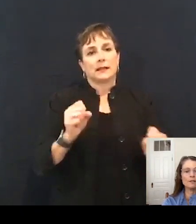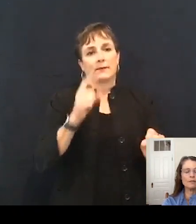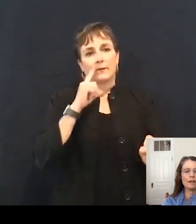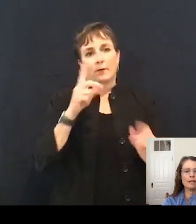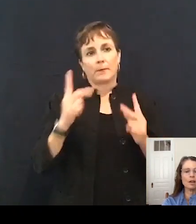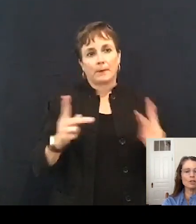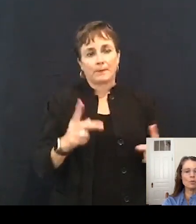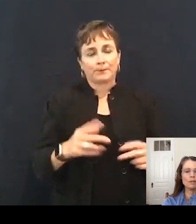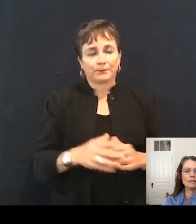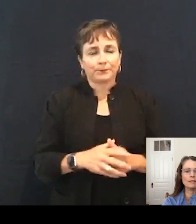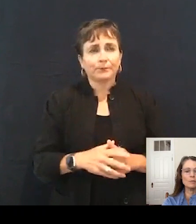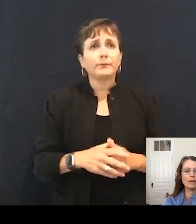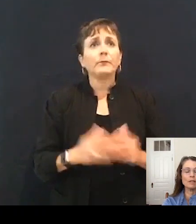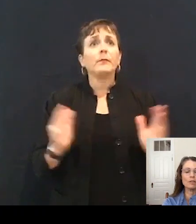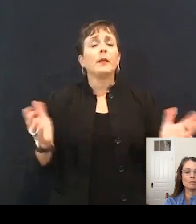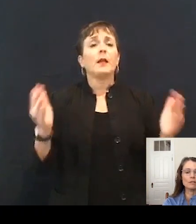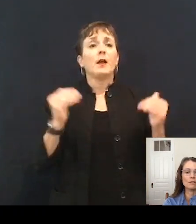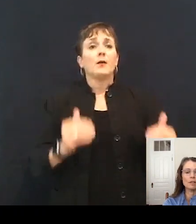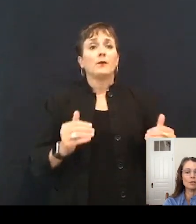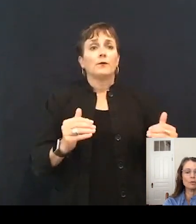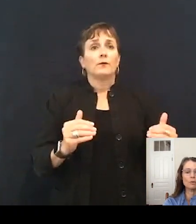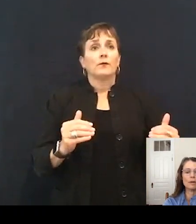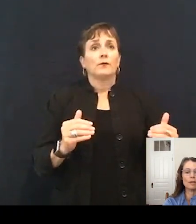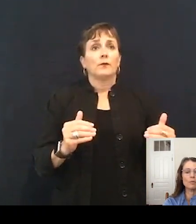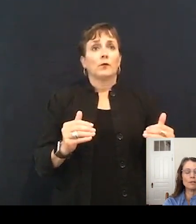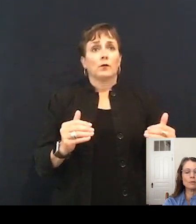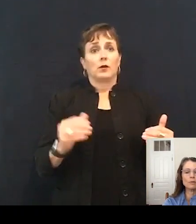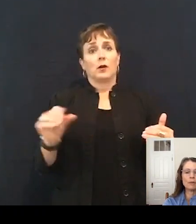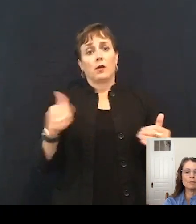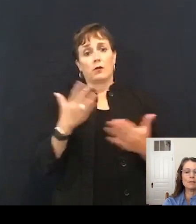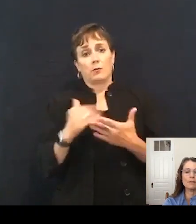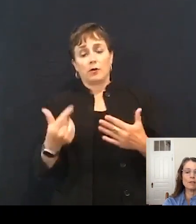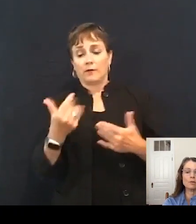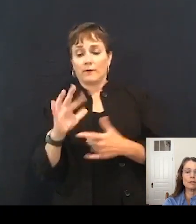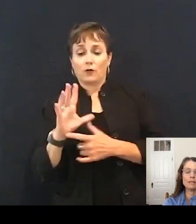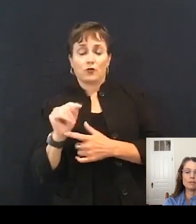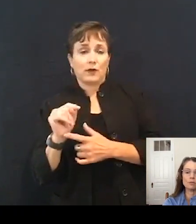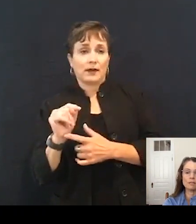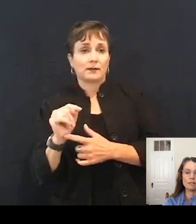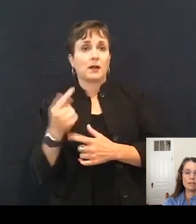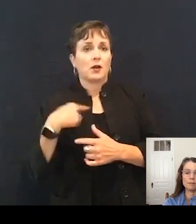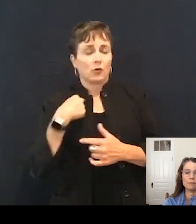patients through a retrospective natural history study.